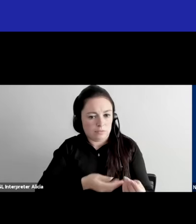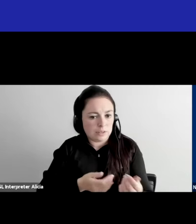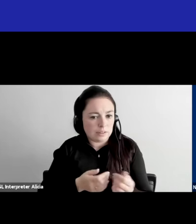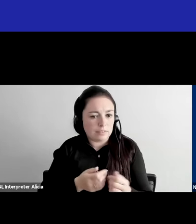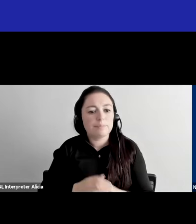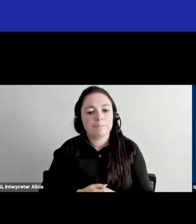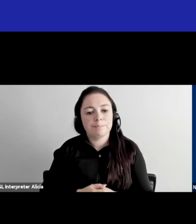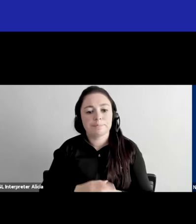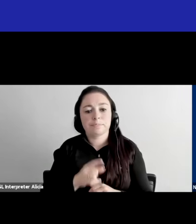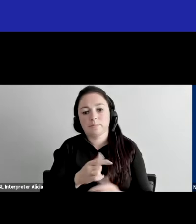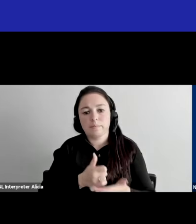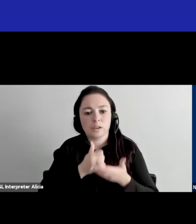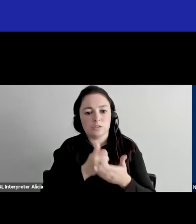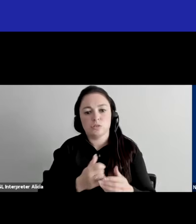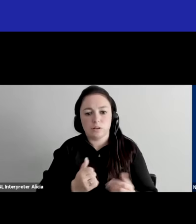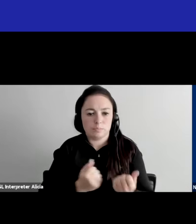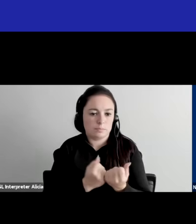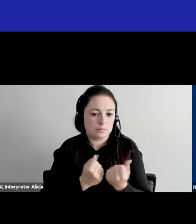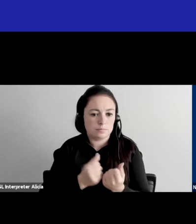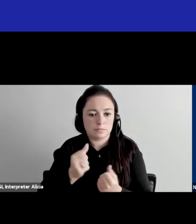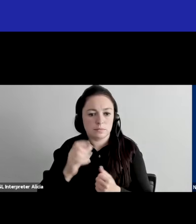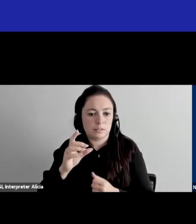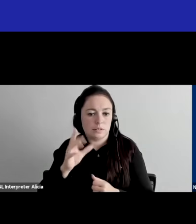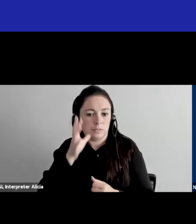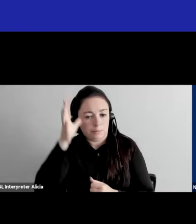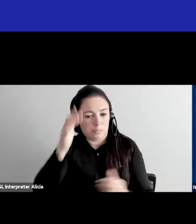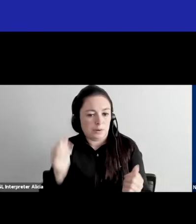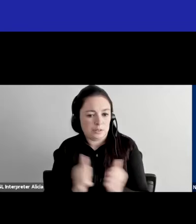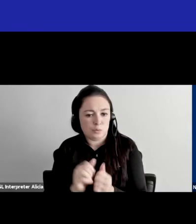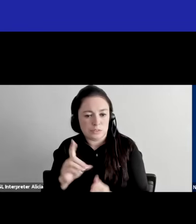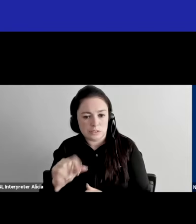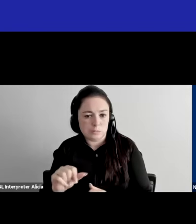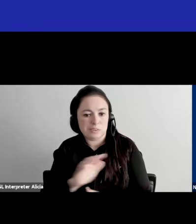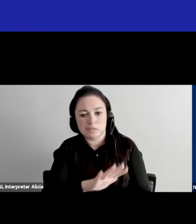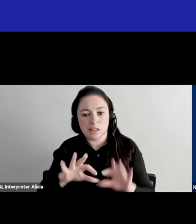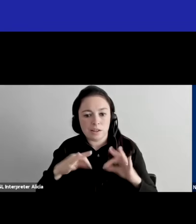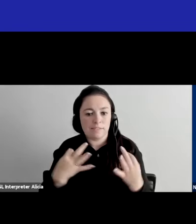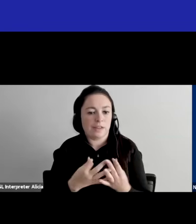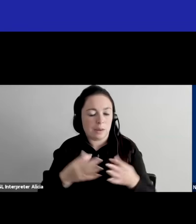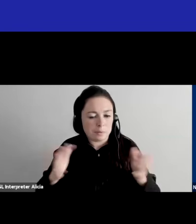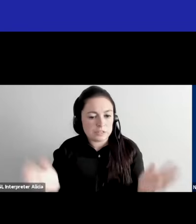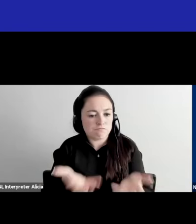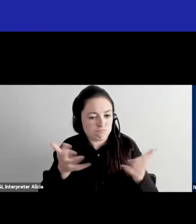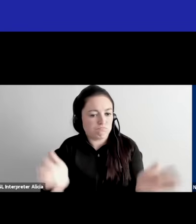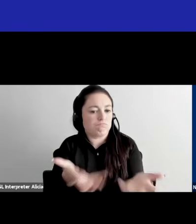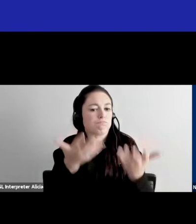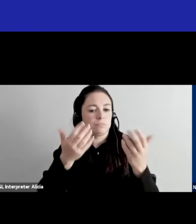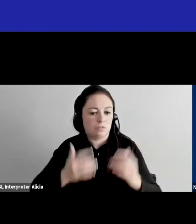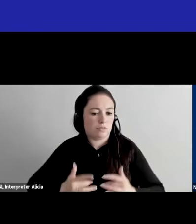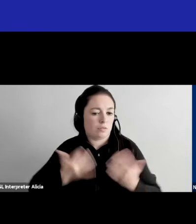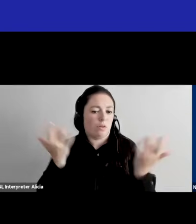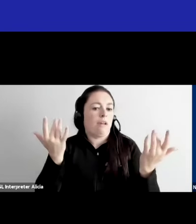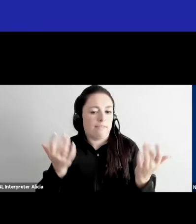thrive and is passionate about educating healthcare professionals who work with people with disabilities.